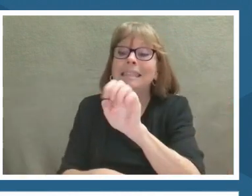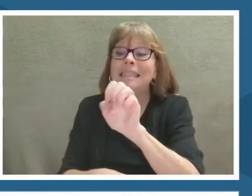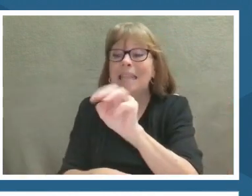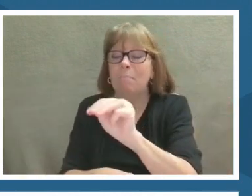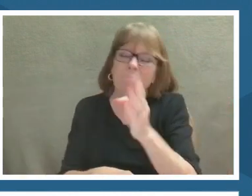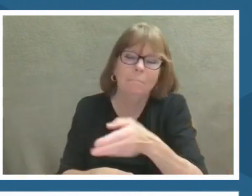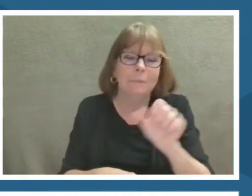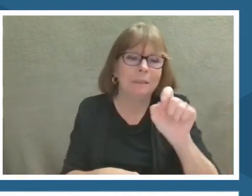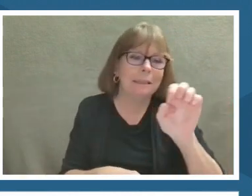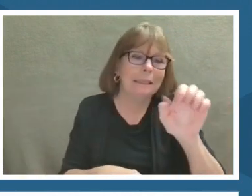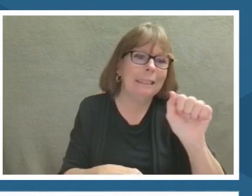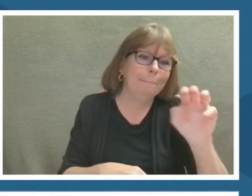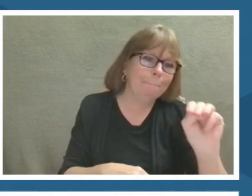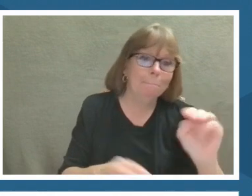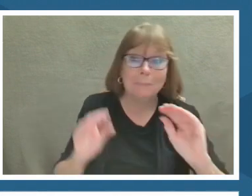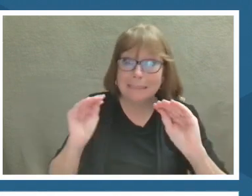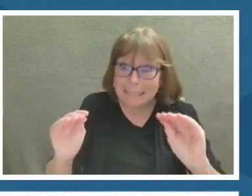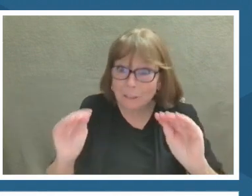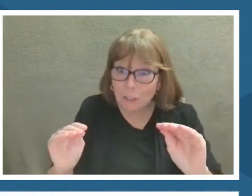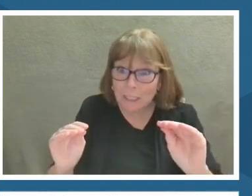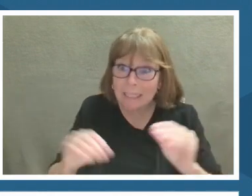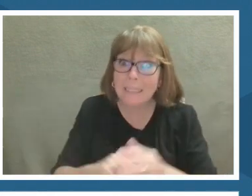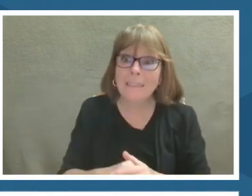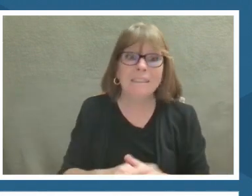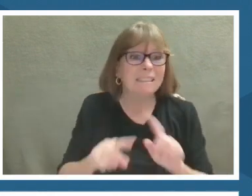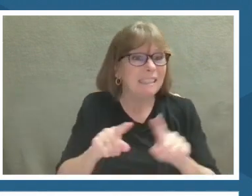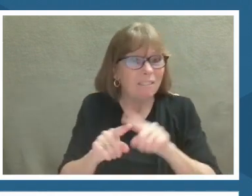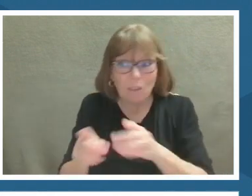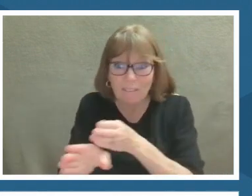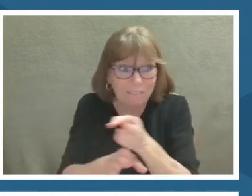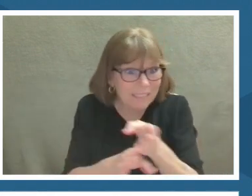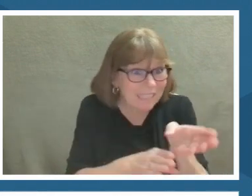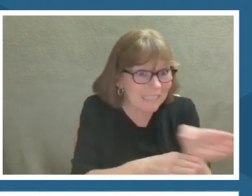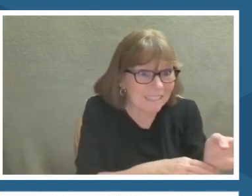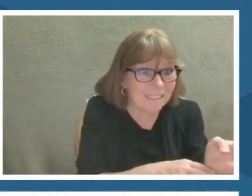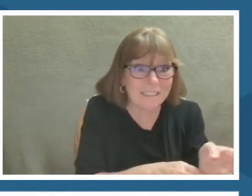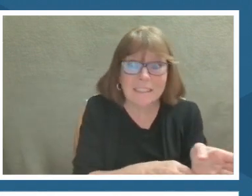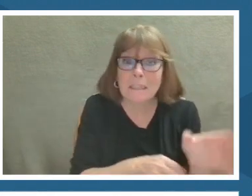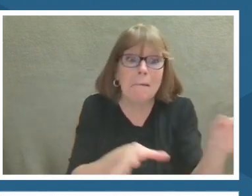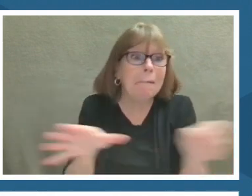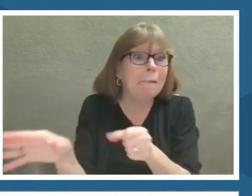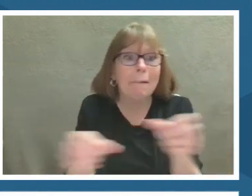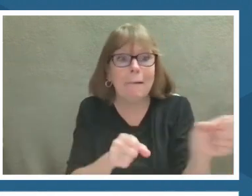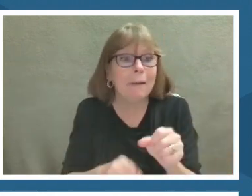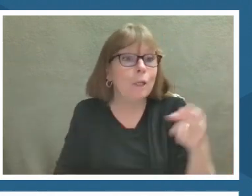and learning across different fields and with other fields such as the humanities